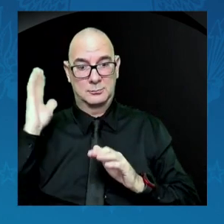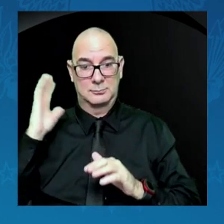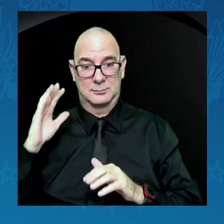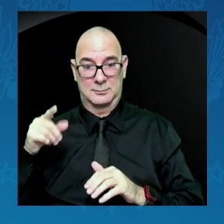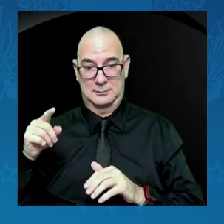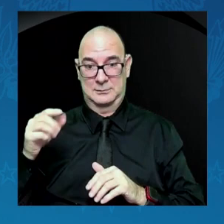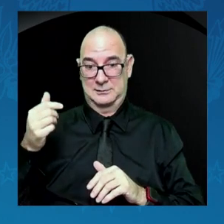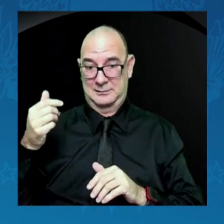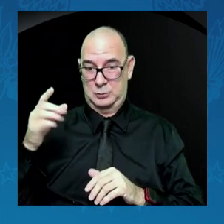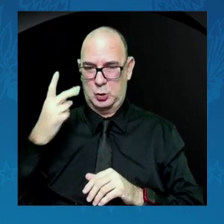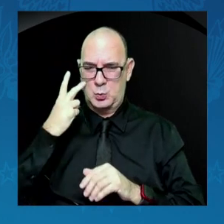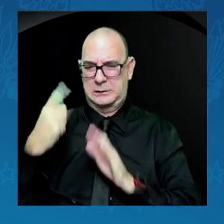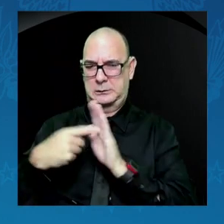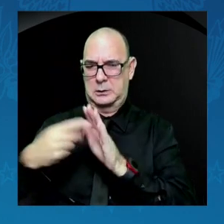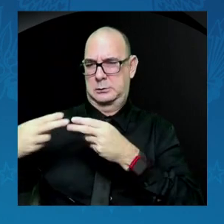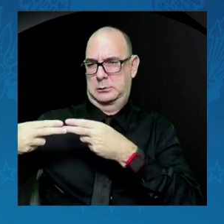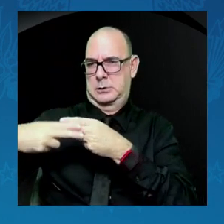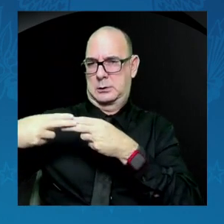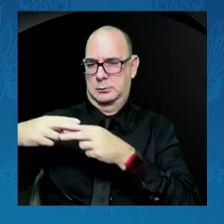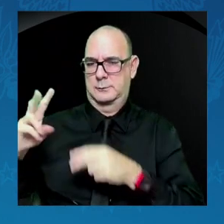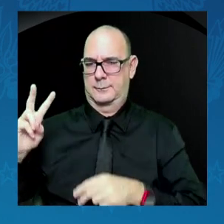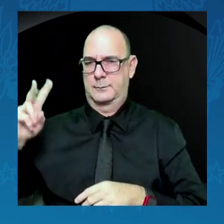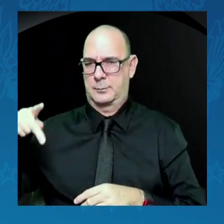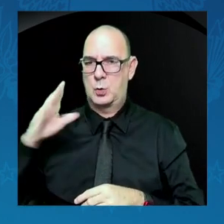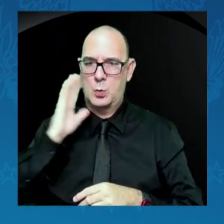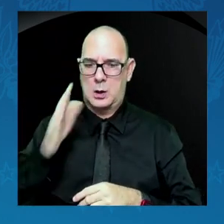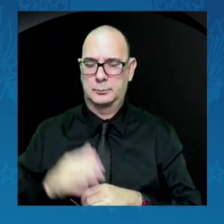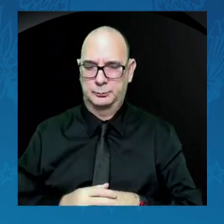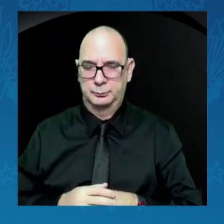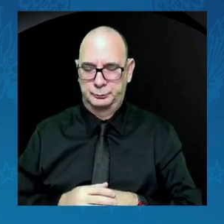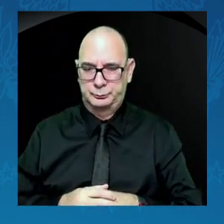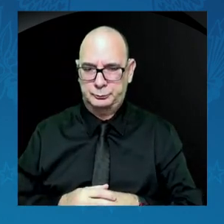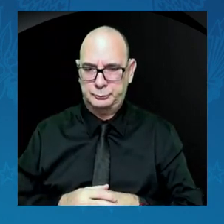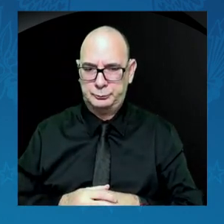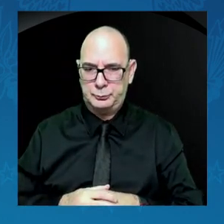and it's building on this half a century legacy.